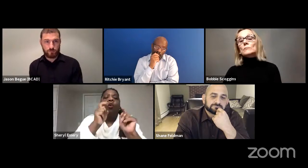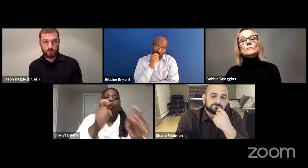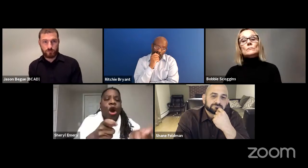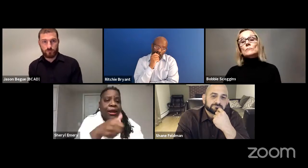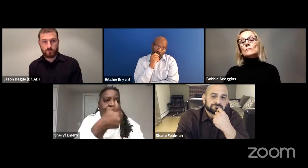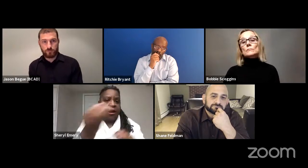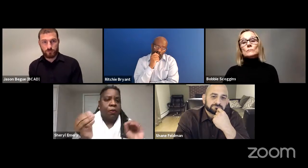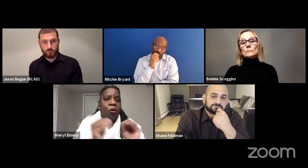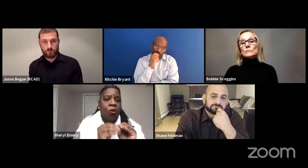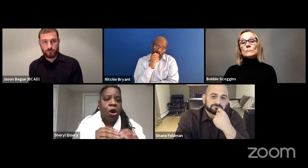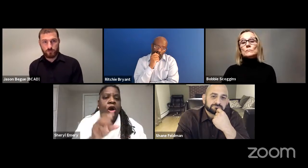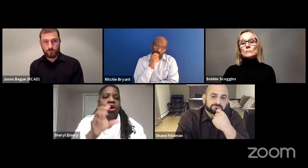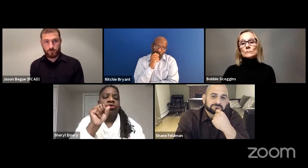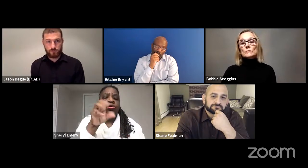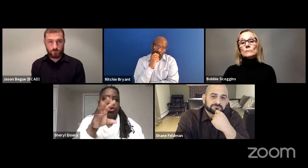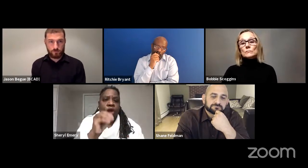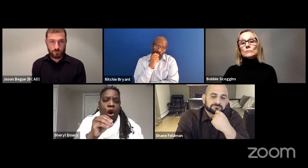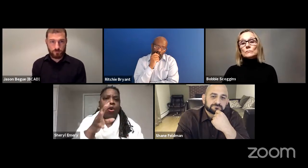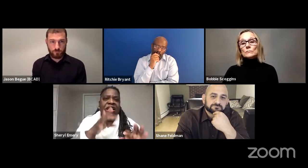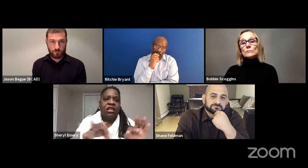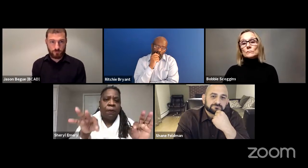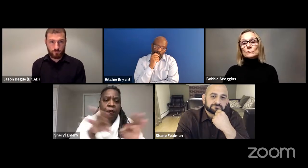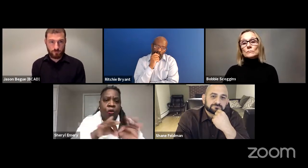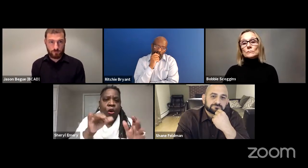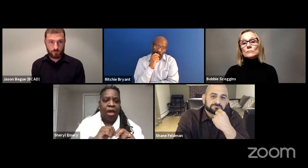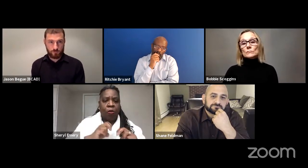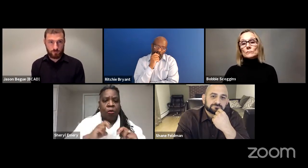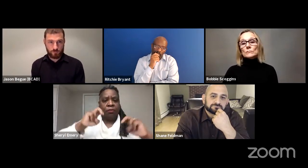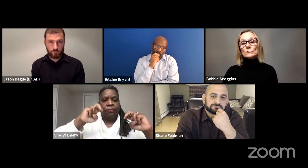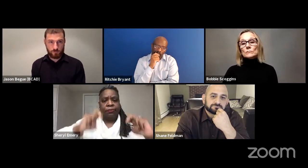the pushback is because certifications aren't even awarded anymore, so I think it's very